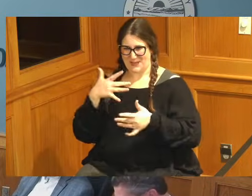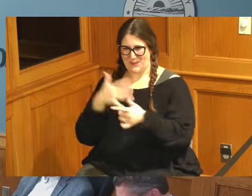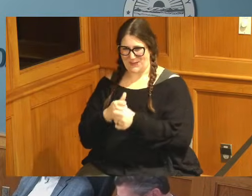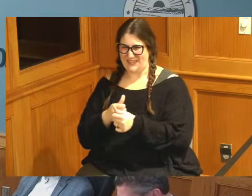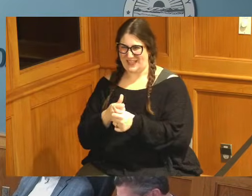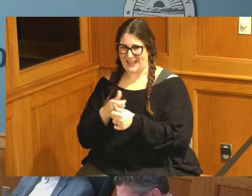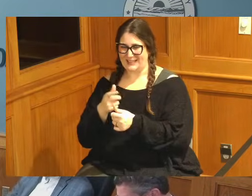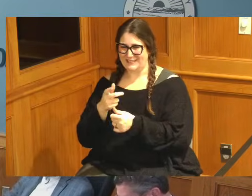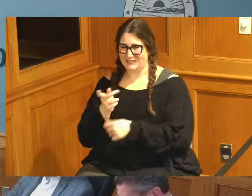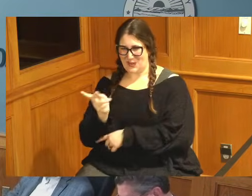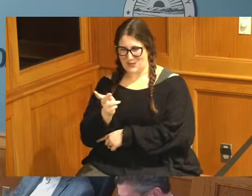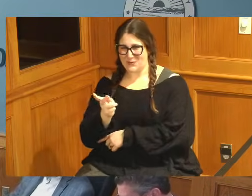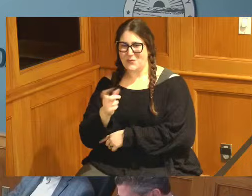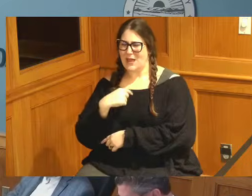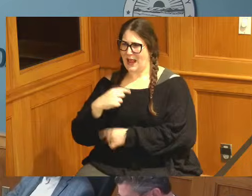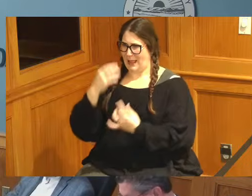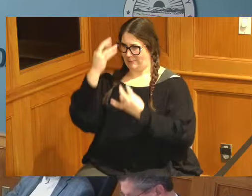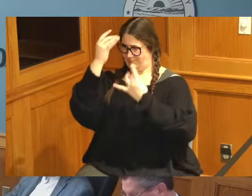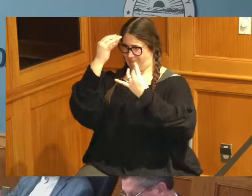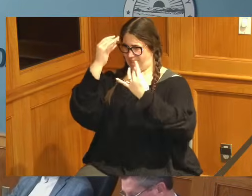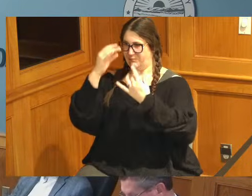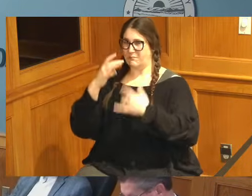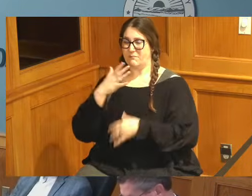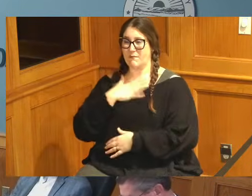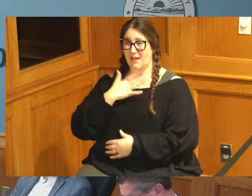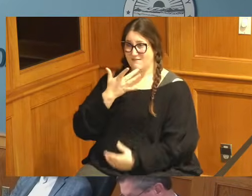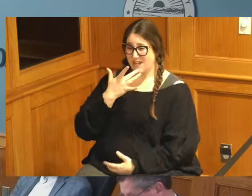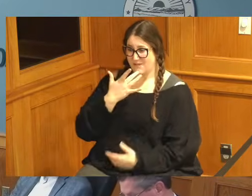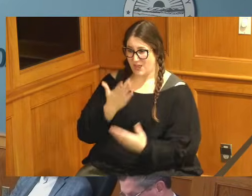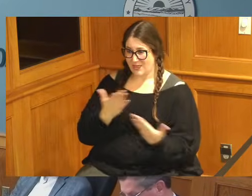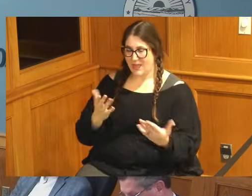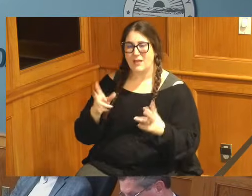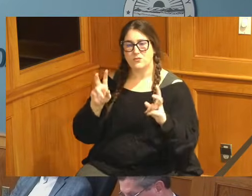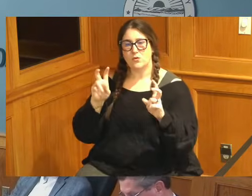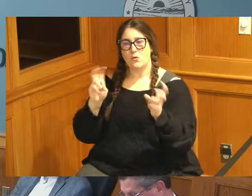things when I think about influenza is a quote from Dr. Fagin, our medical Director. And I'm not